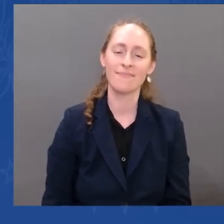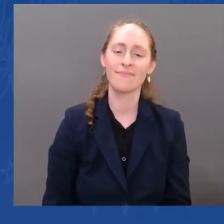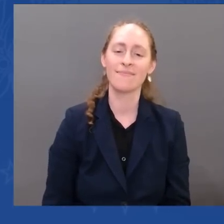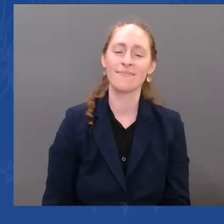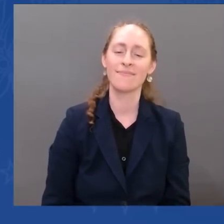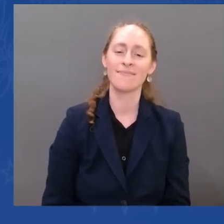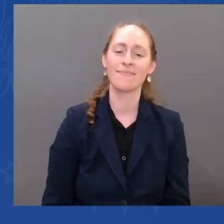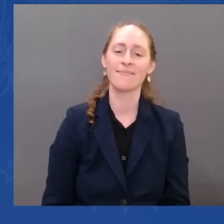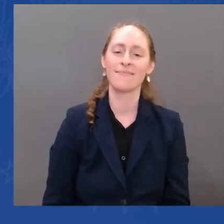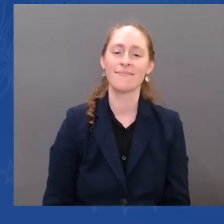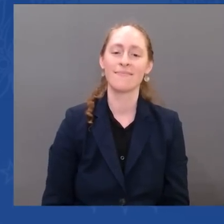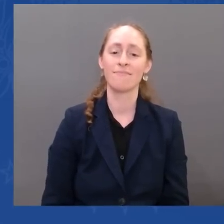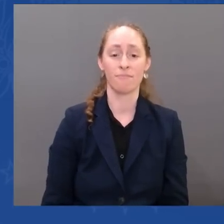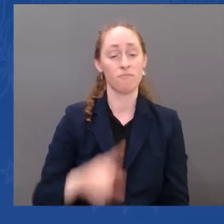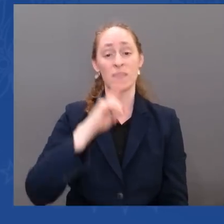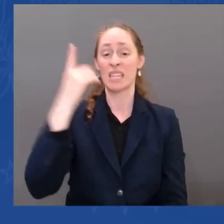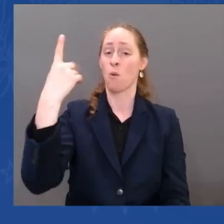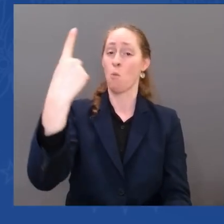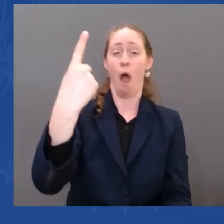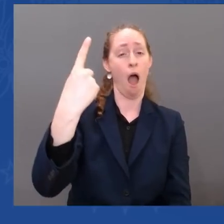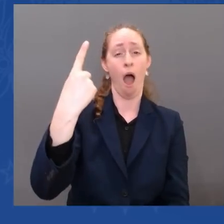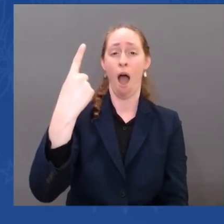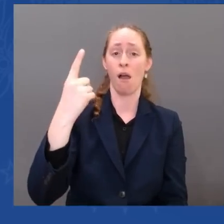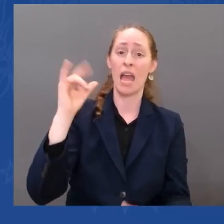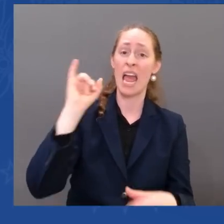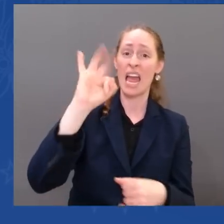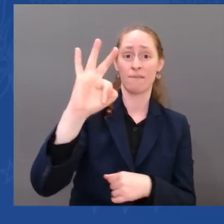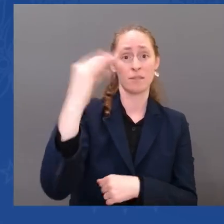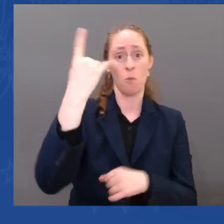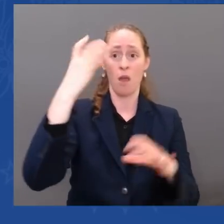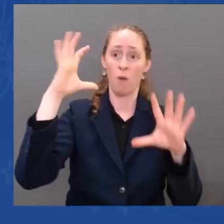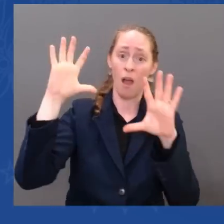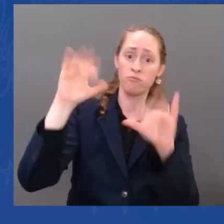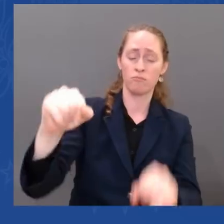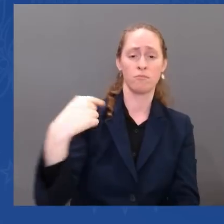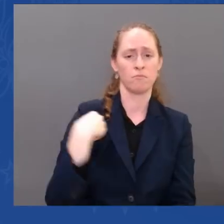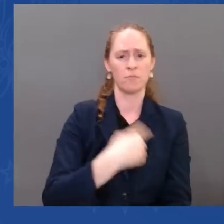During World War Two, when the Axis forces of fascism were sweeping across Europe,